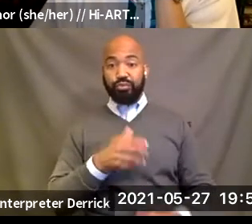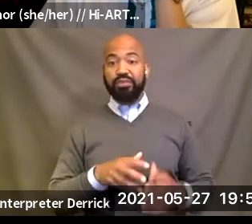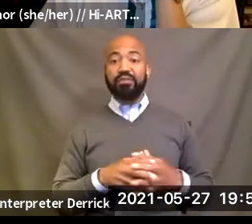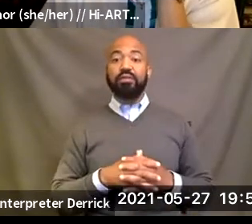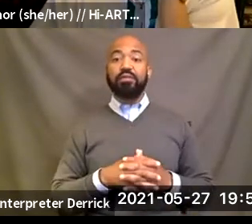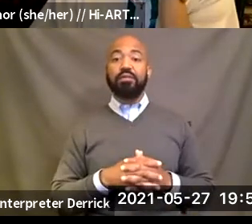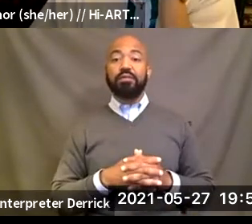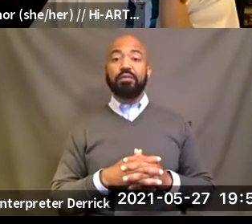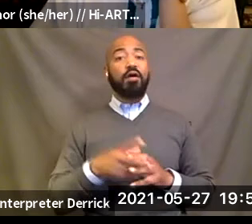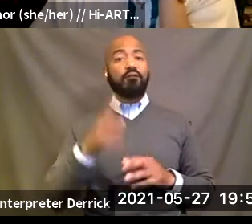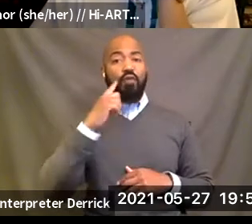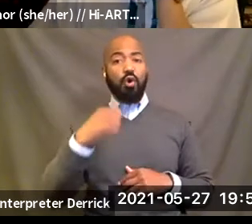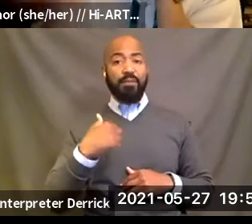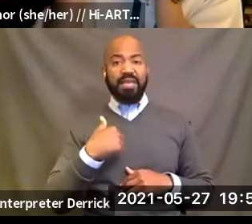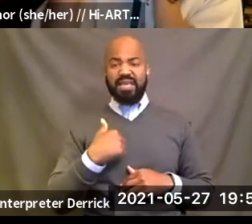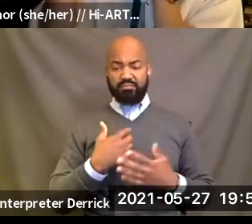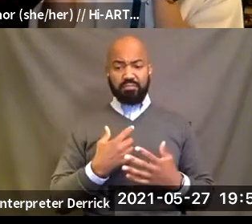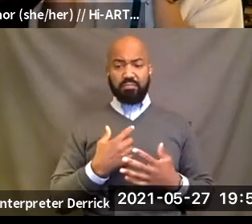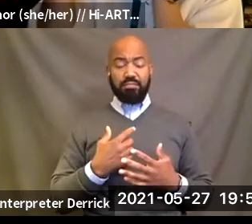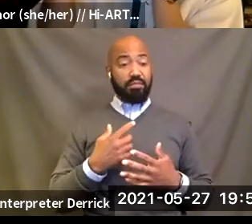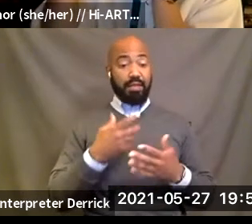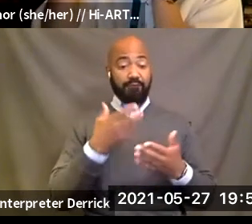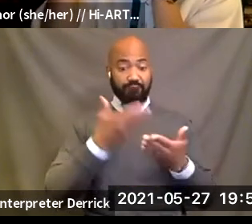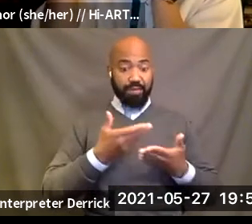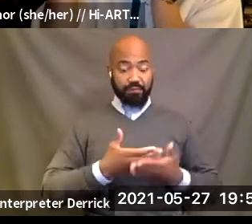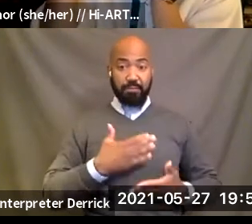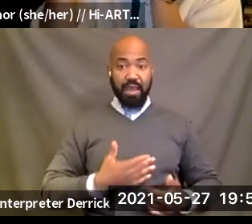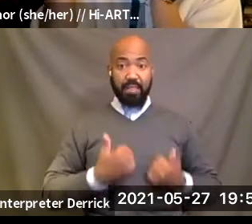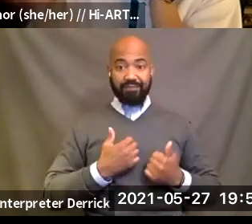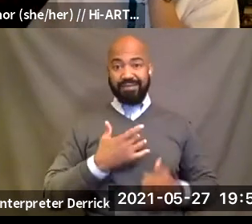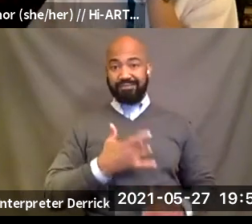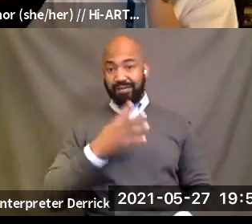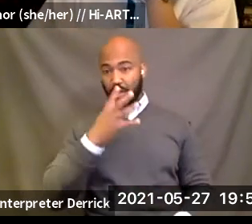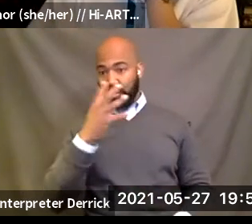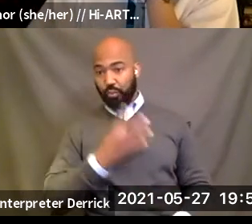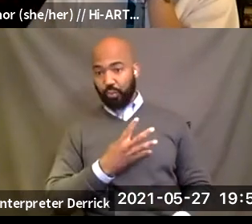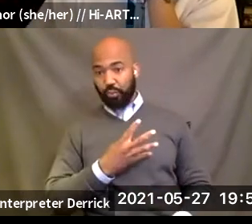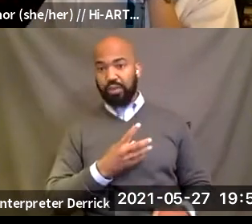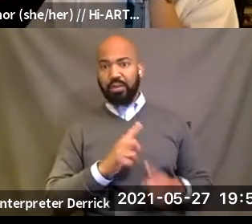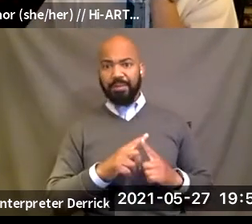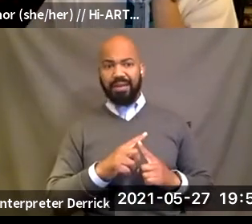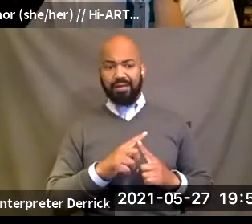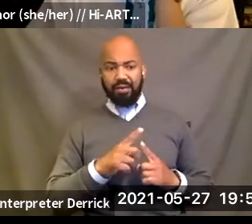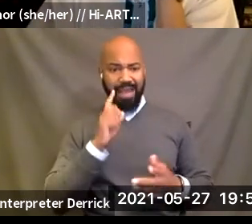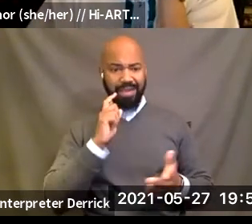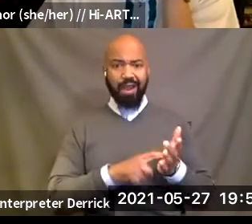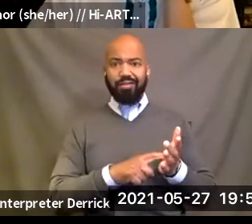Leah (she/her): The fact that I have, I know these people that are my adoptive family, and I know them were together because of.